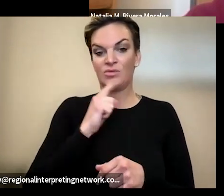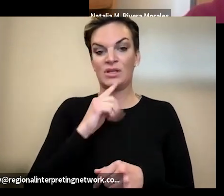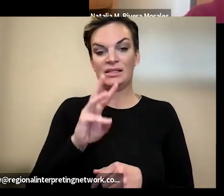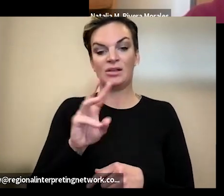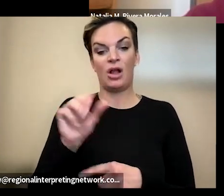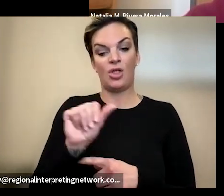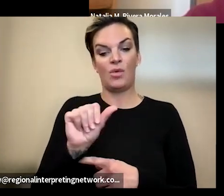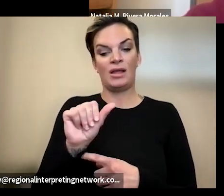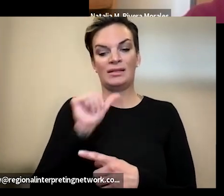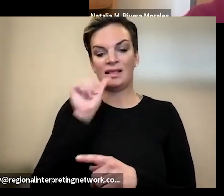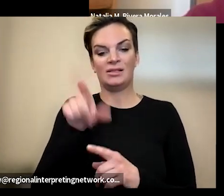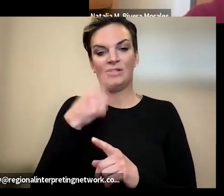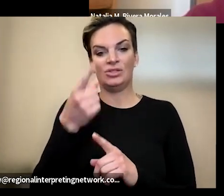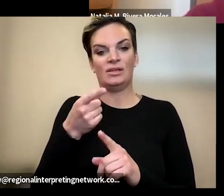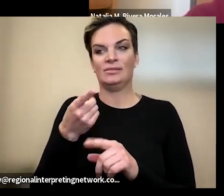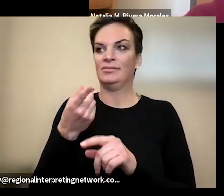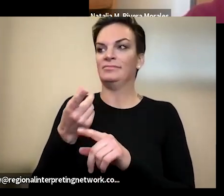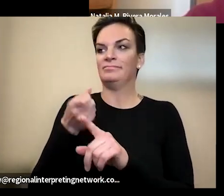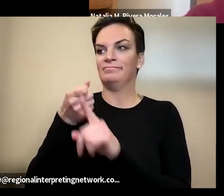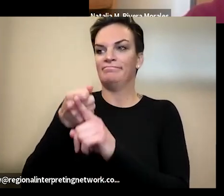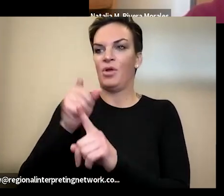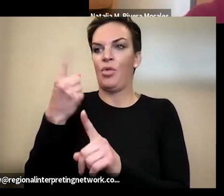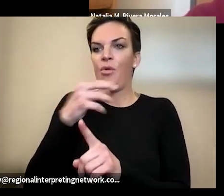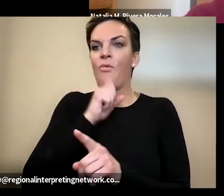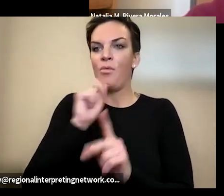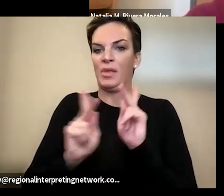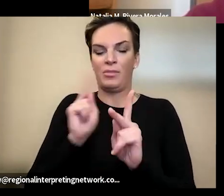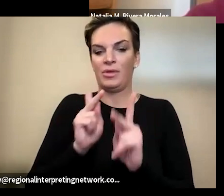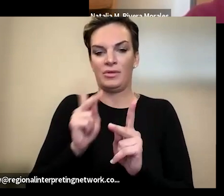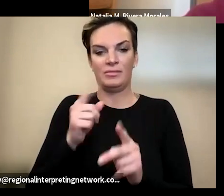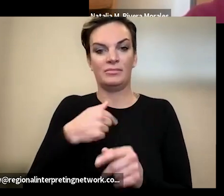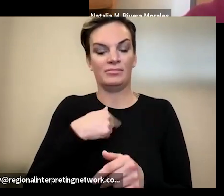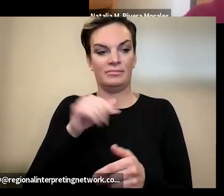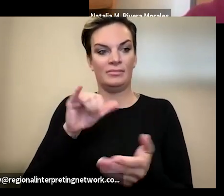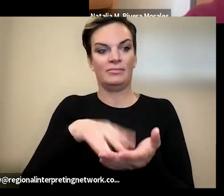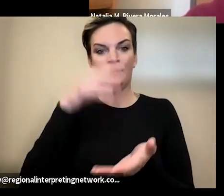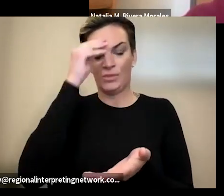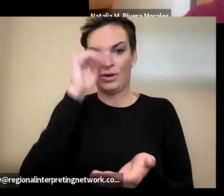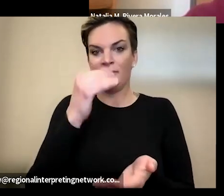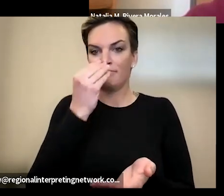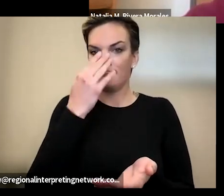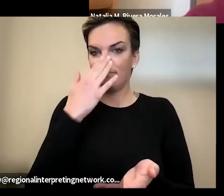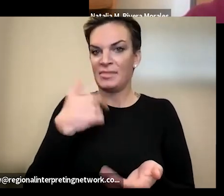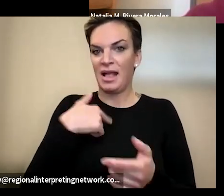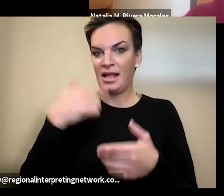doesn't just affect old people. And, this was shocking to me. I had no idea. I had never heard